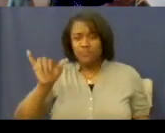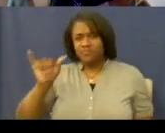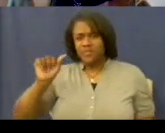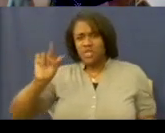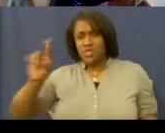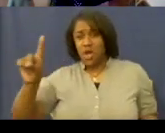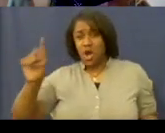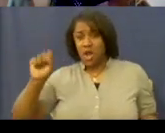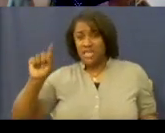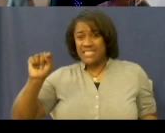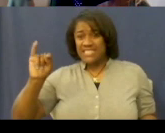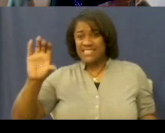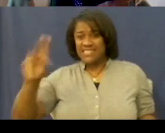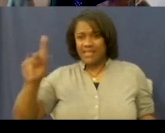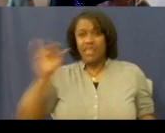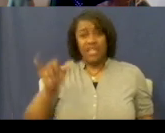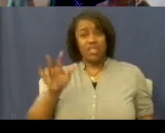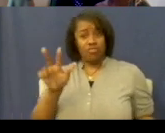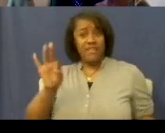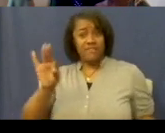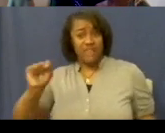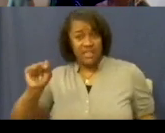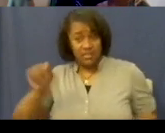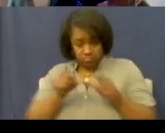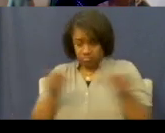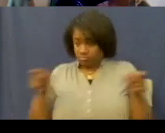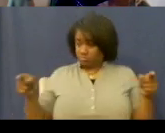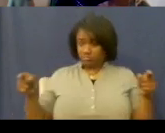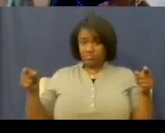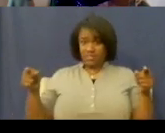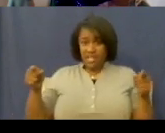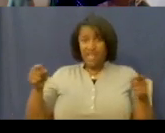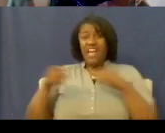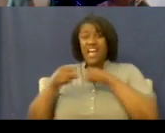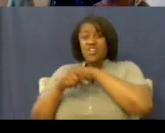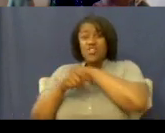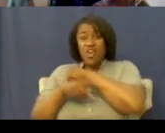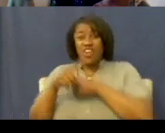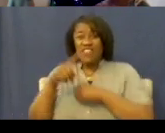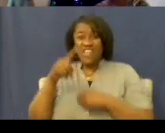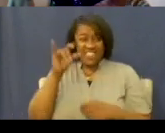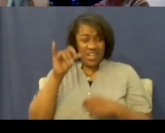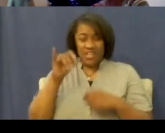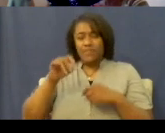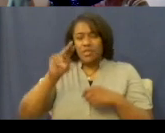and a nerve cell can get that big. They're some of the longest cells in the whole body.